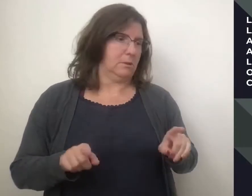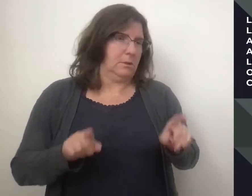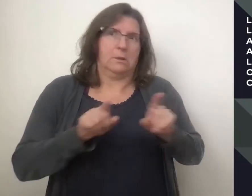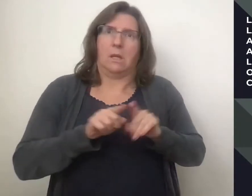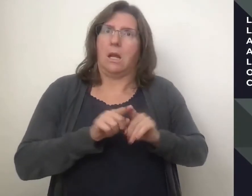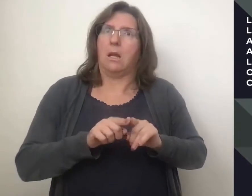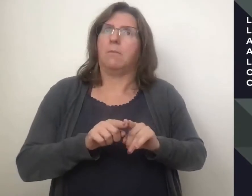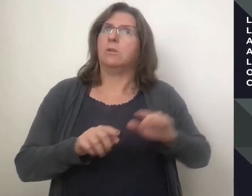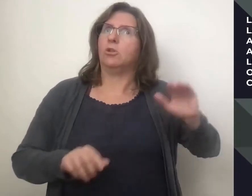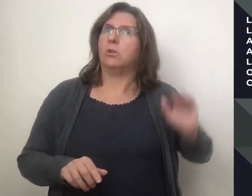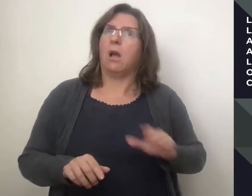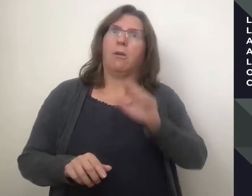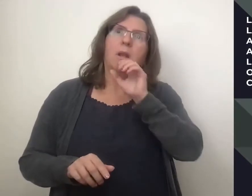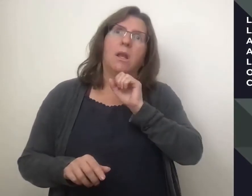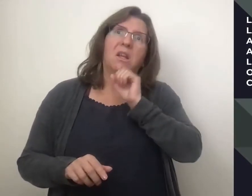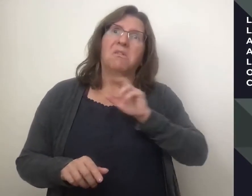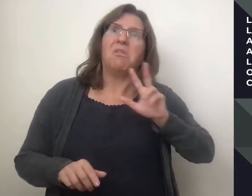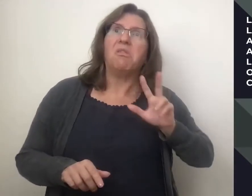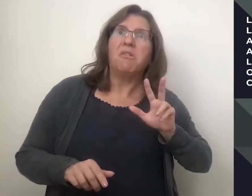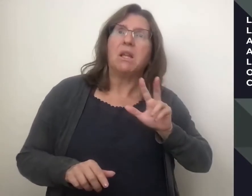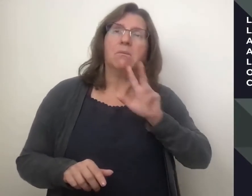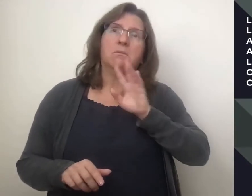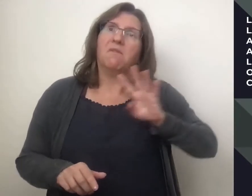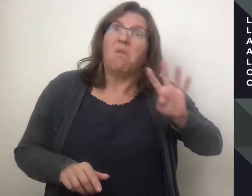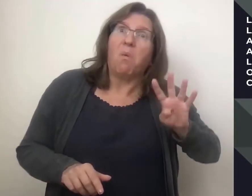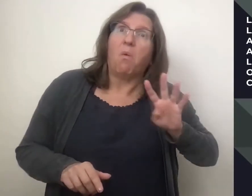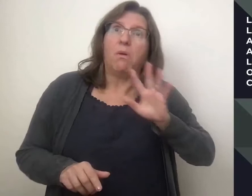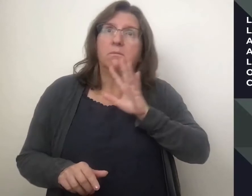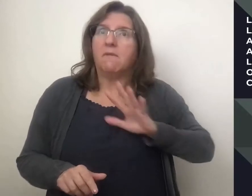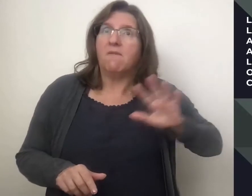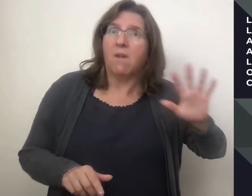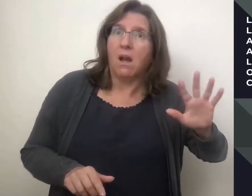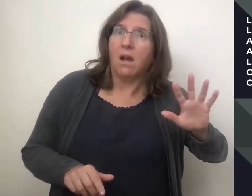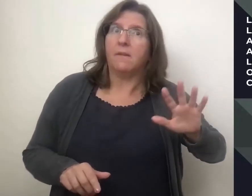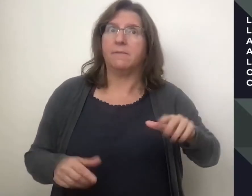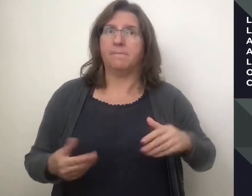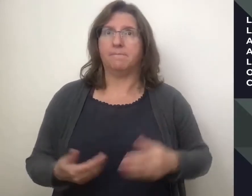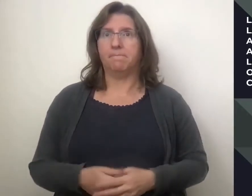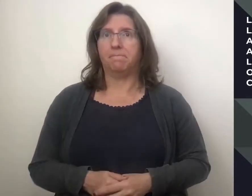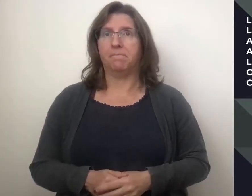always looks like the language of a young child, say the age of 3, 4 or 5.